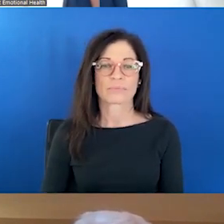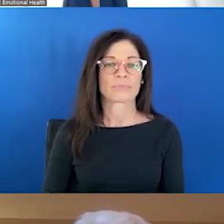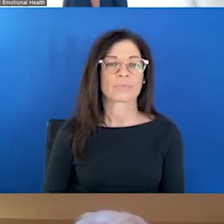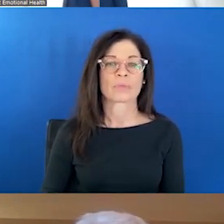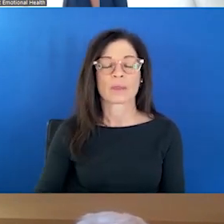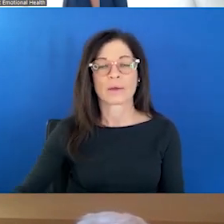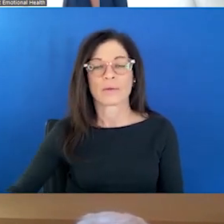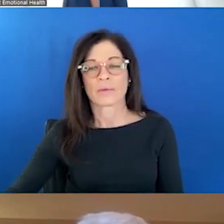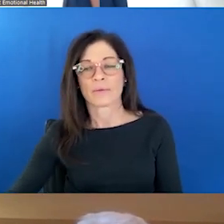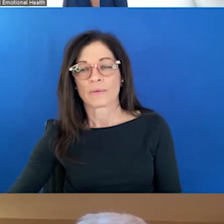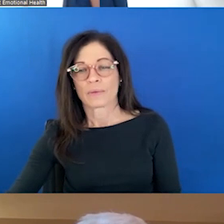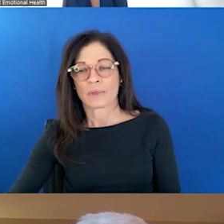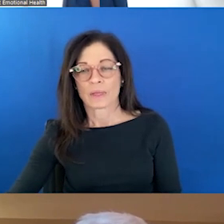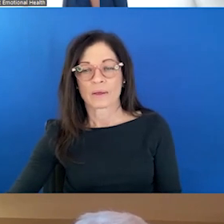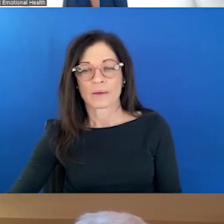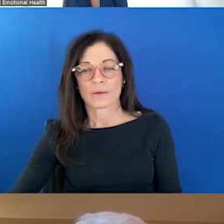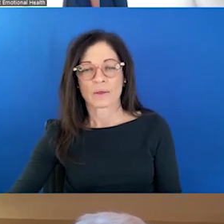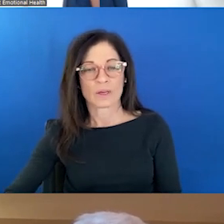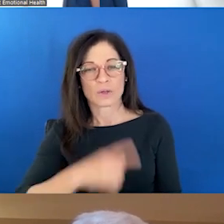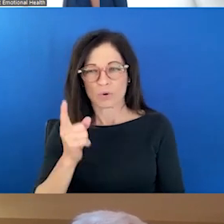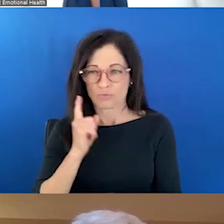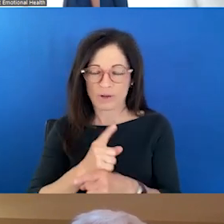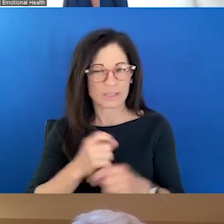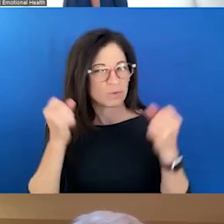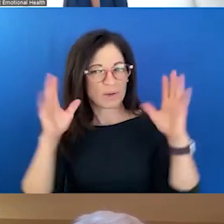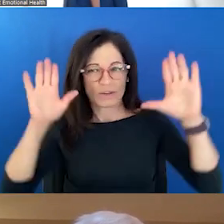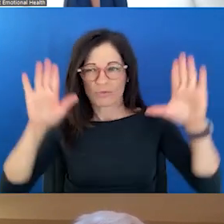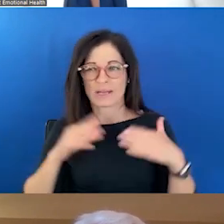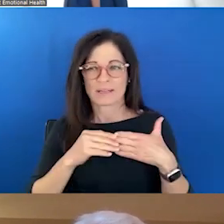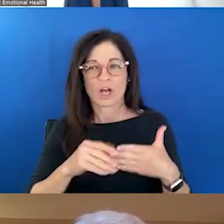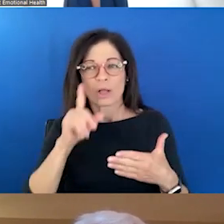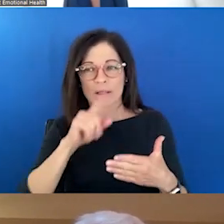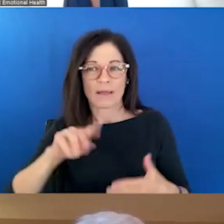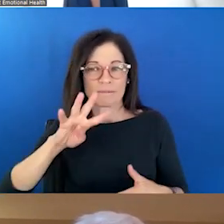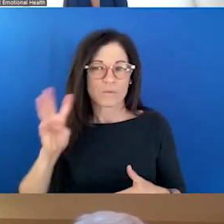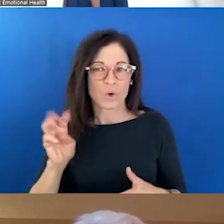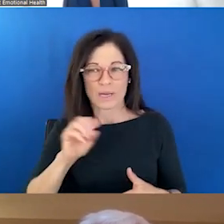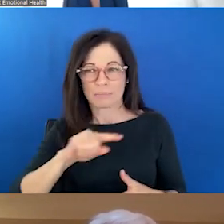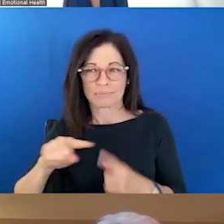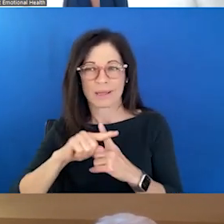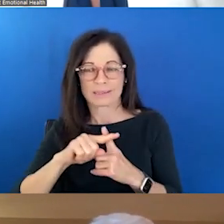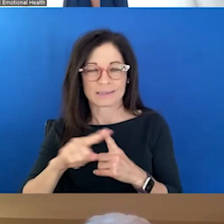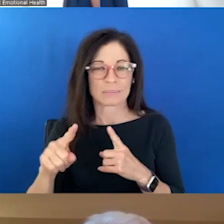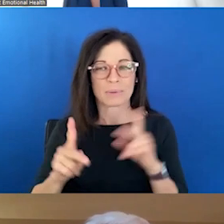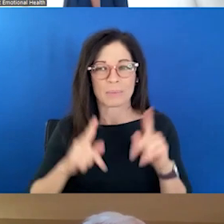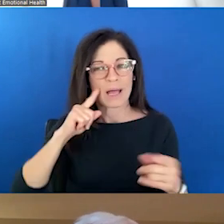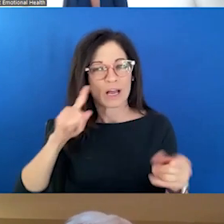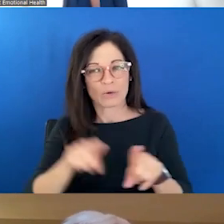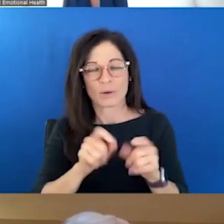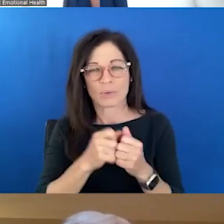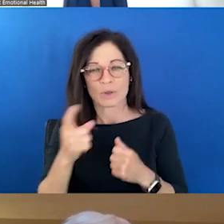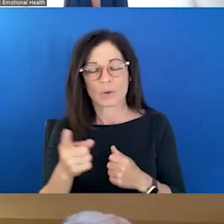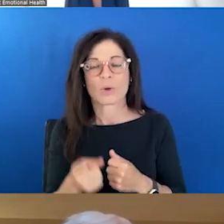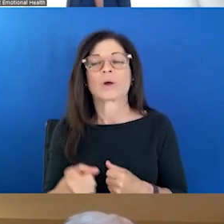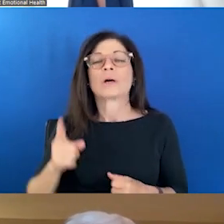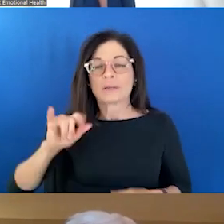LOOKS LIKE A LOT A AGREE WITH YOU.